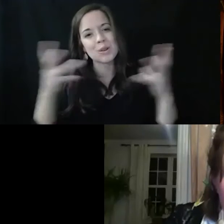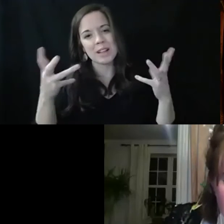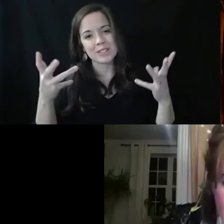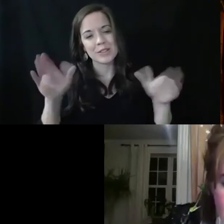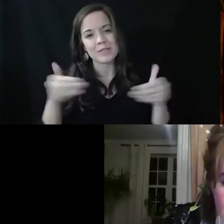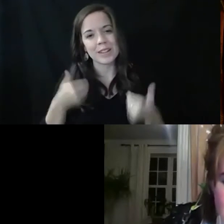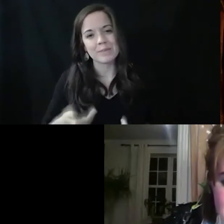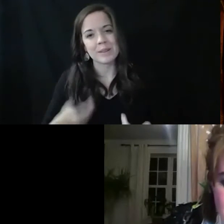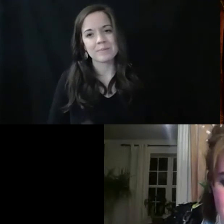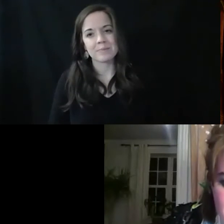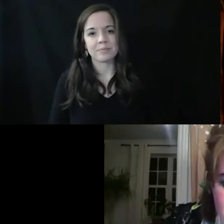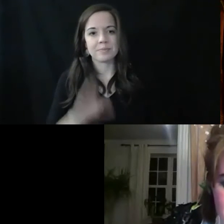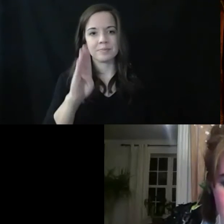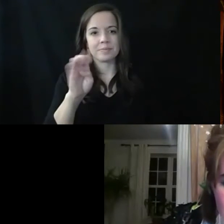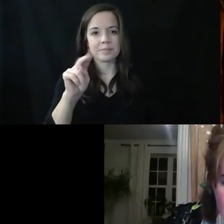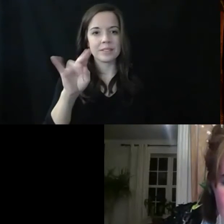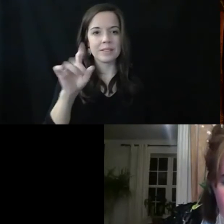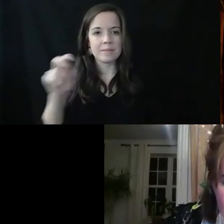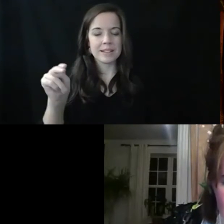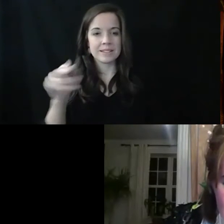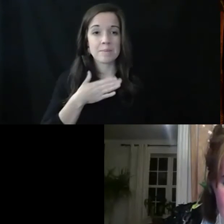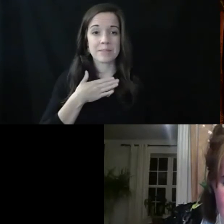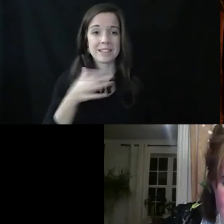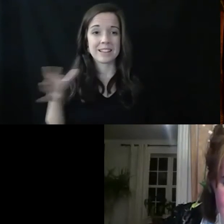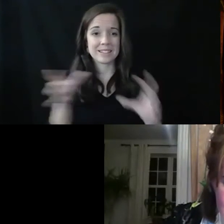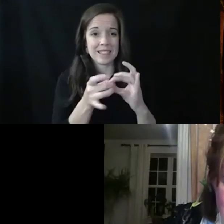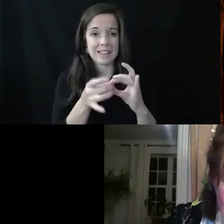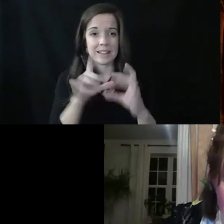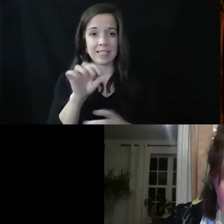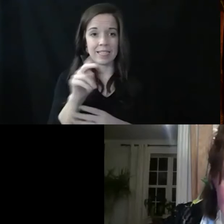Benjamin, please put a link to your reading tomorrow in the chat, if anyone wants it.